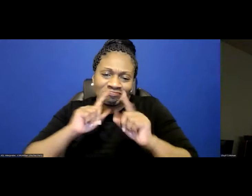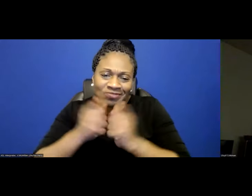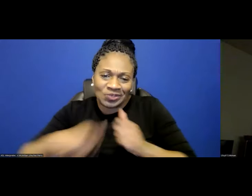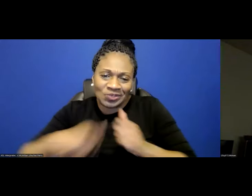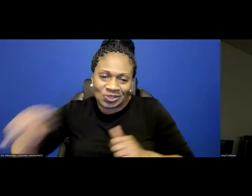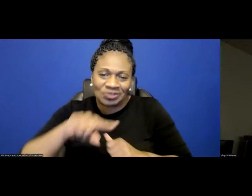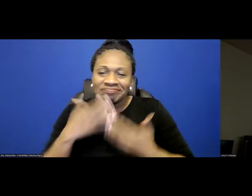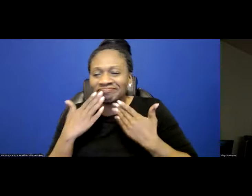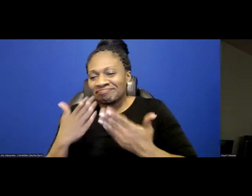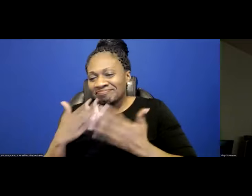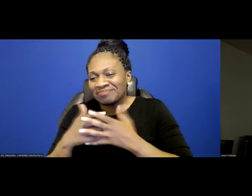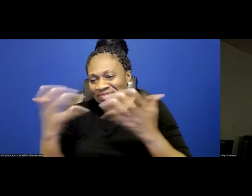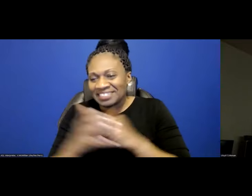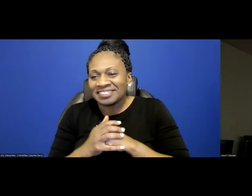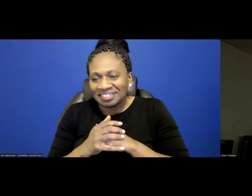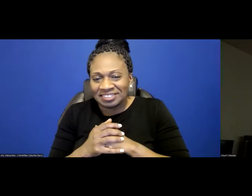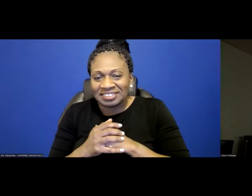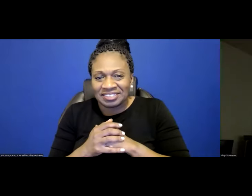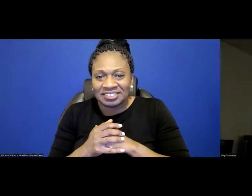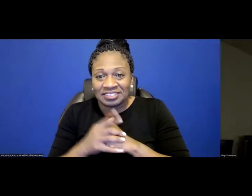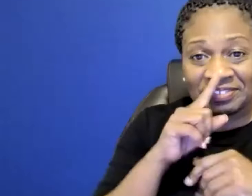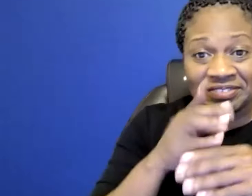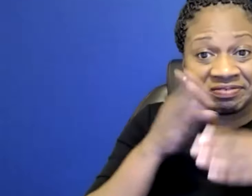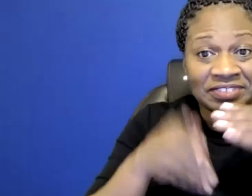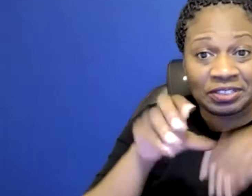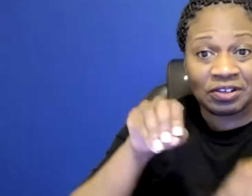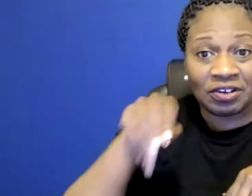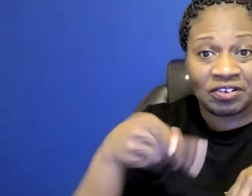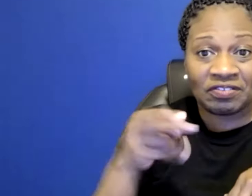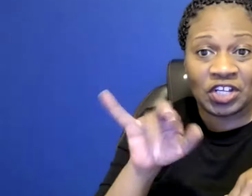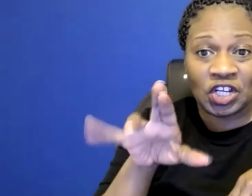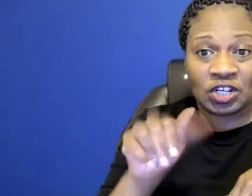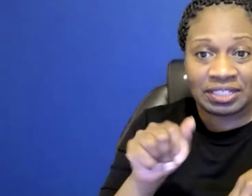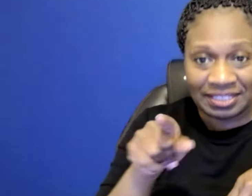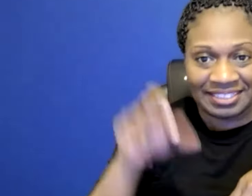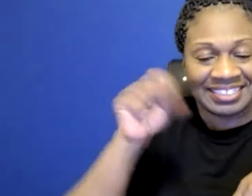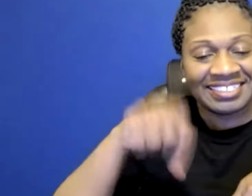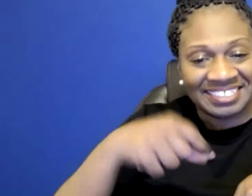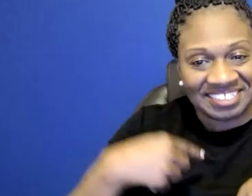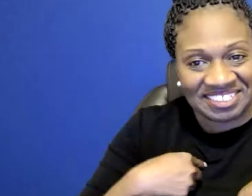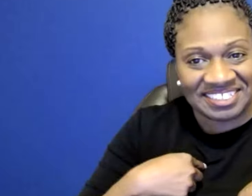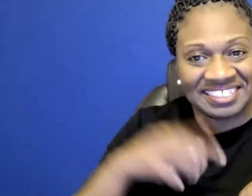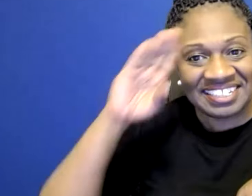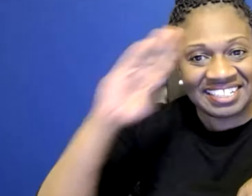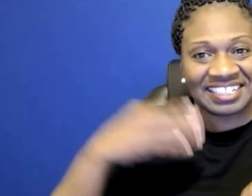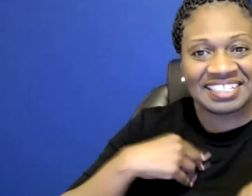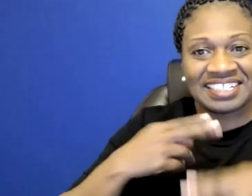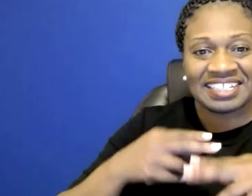[Julia] Thank you so much. Ophira, can you finish us off introductions? Yes. Hi, my name is Ophira